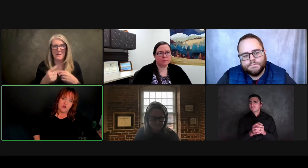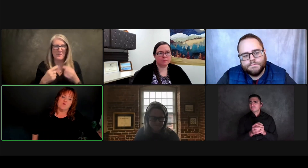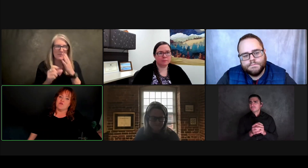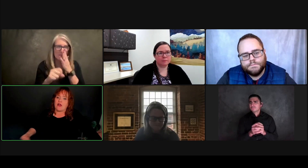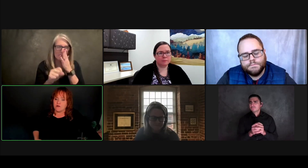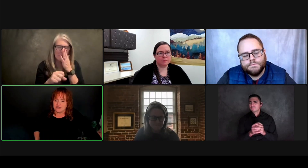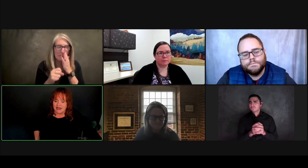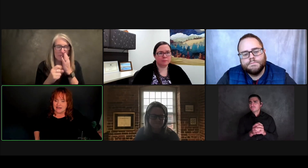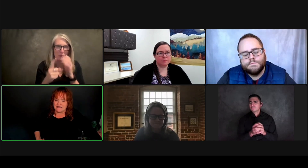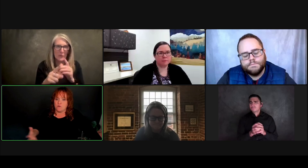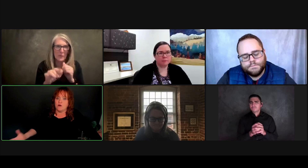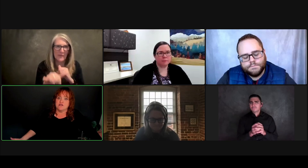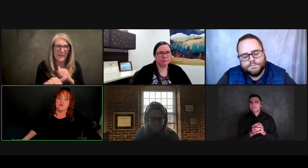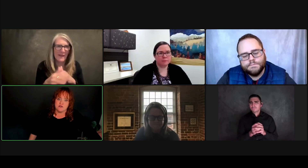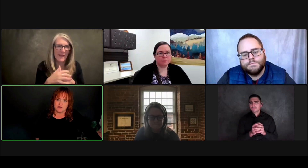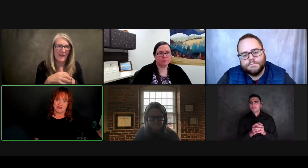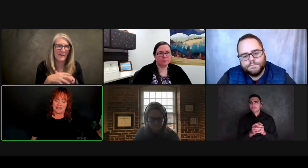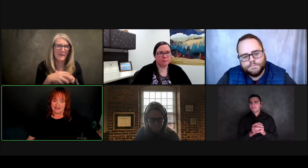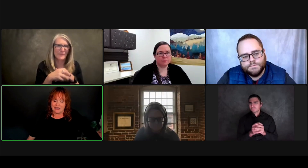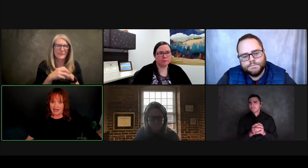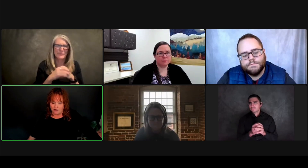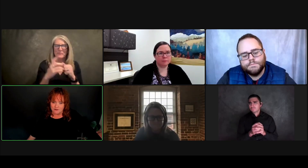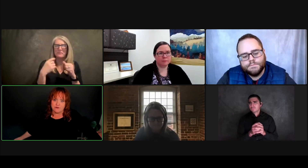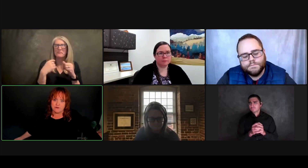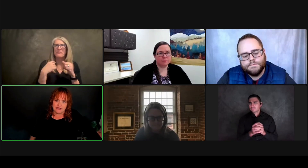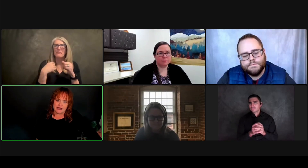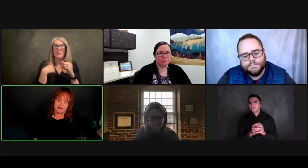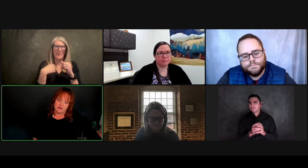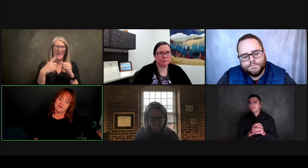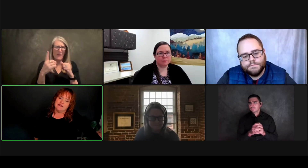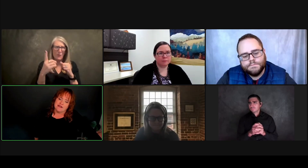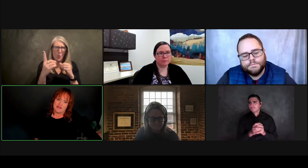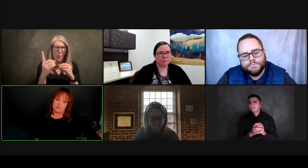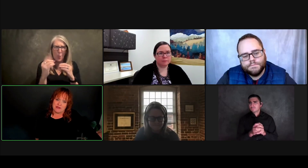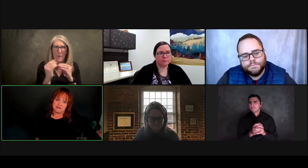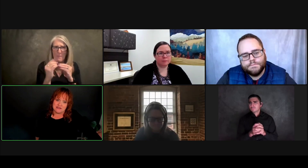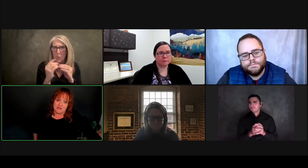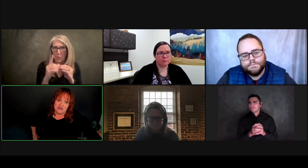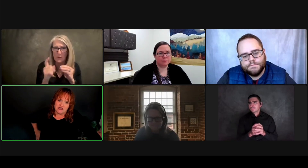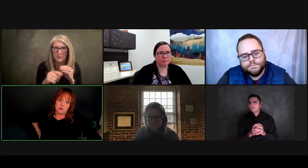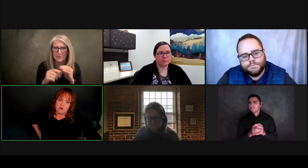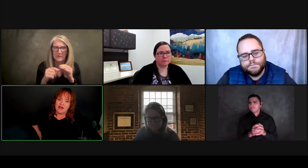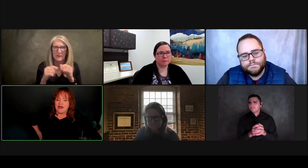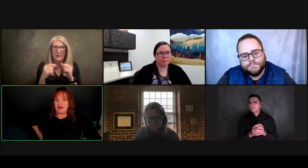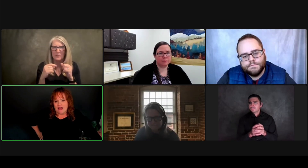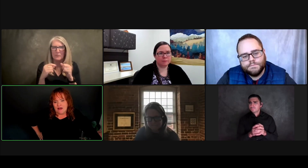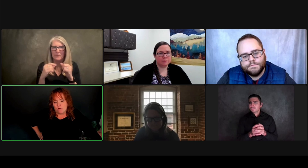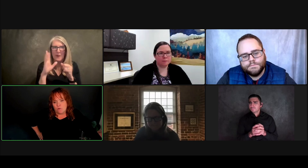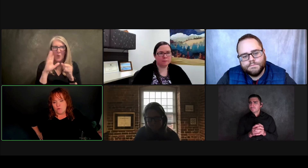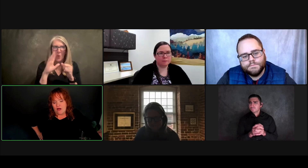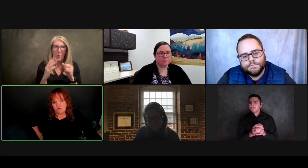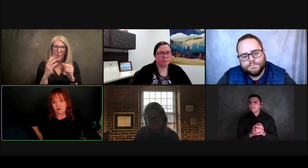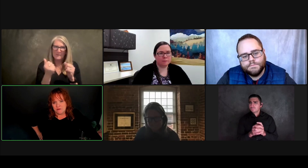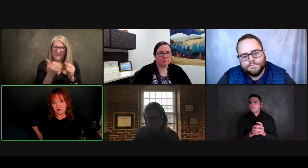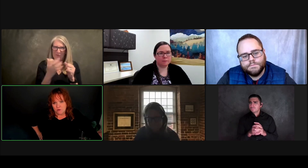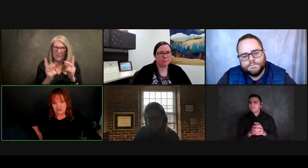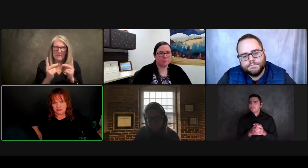prioritizing what students are needing now sooner than later. And that becomes another issue. I have one more question.